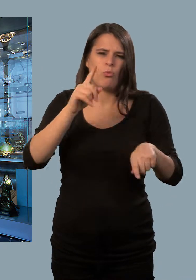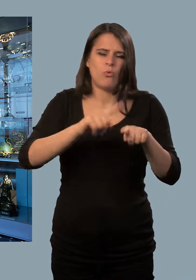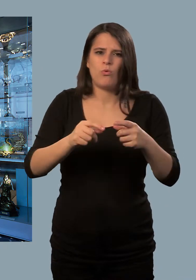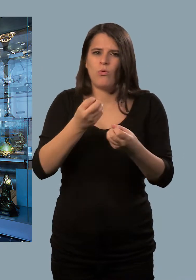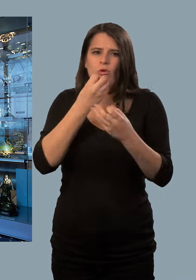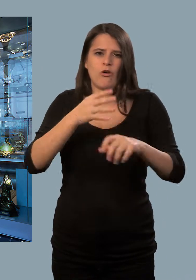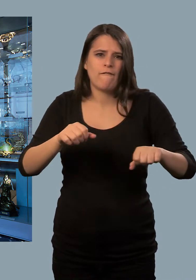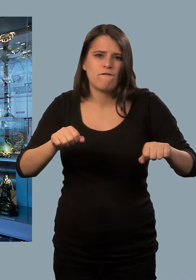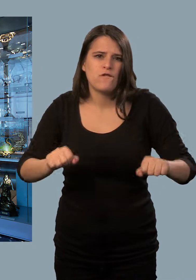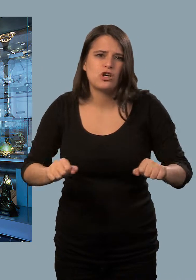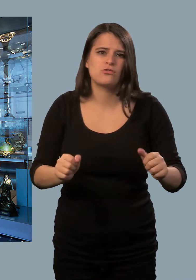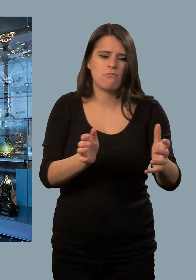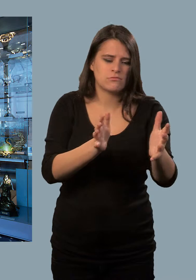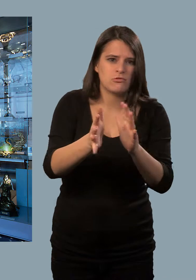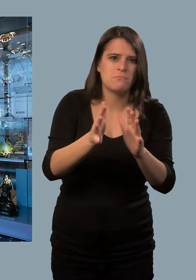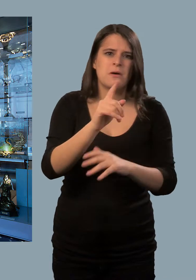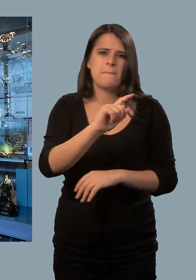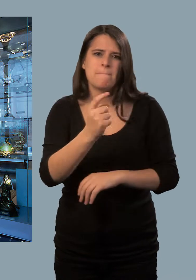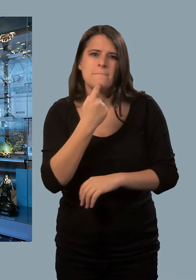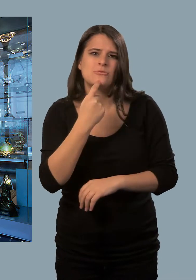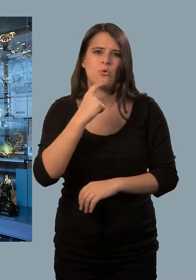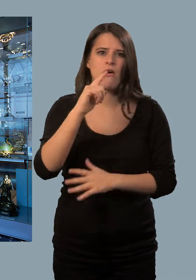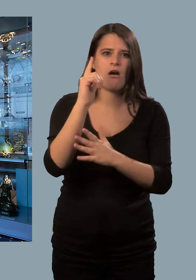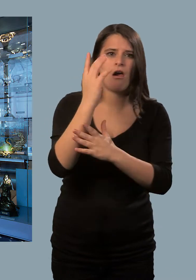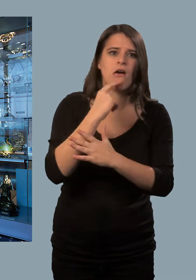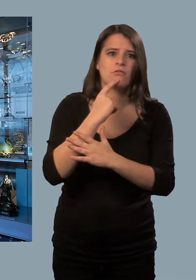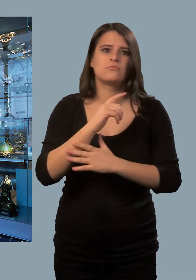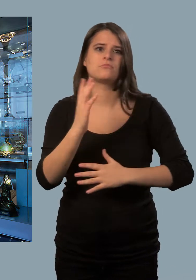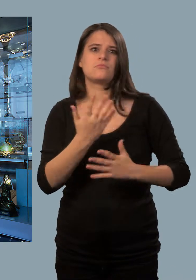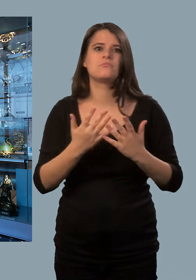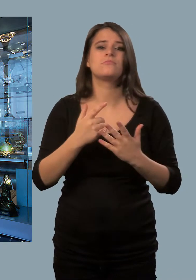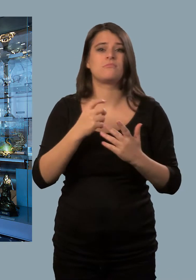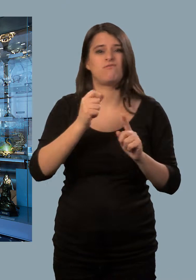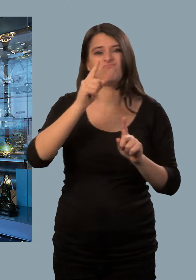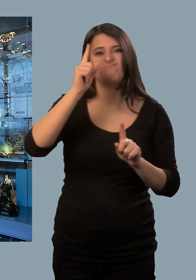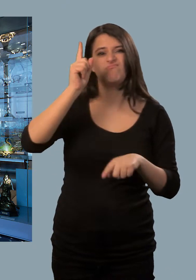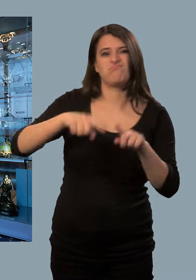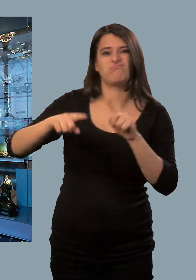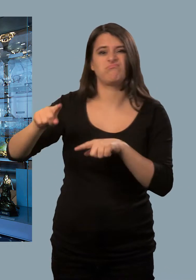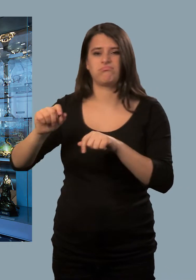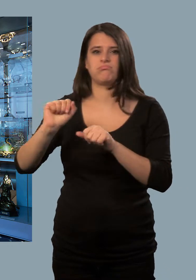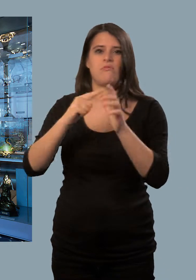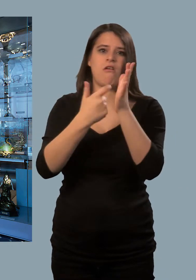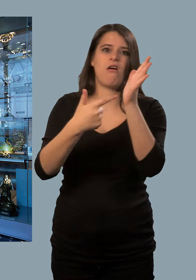Featuring exquisite furniture, ceramics, metalwork and glass, it represents all the major movements